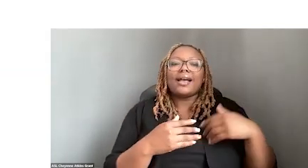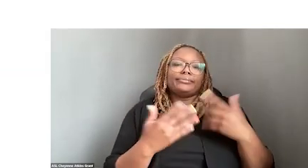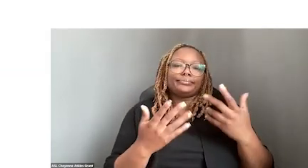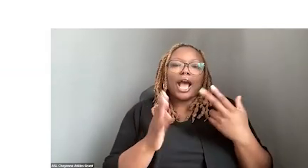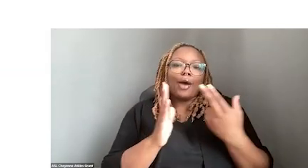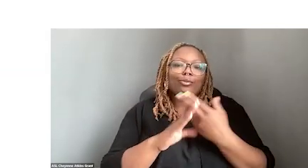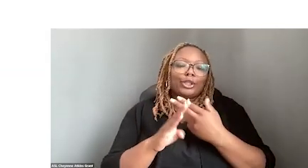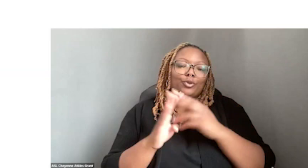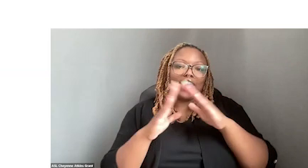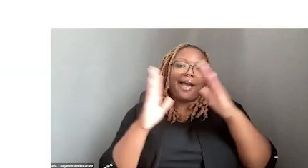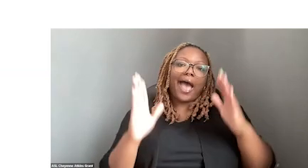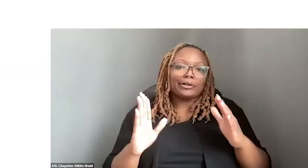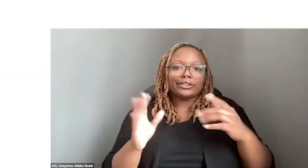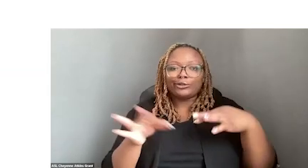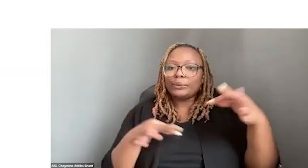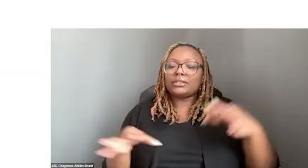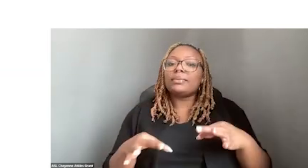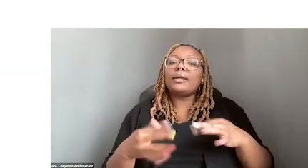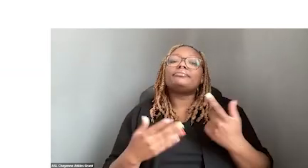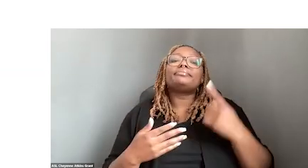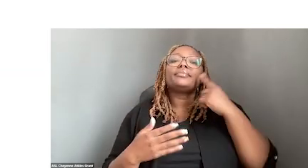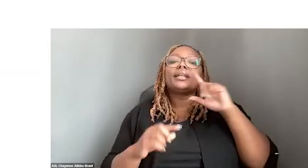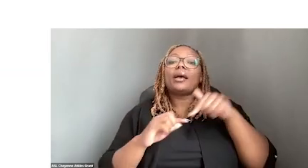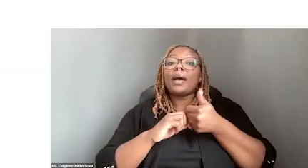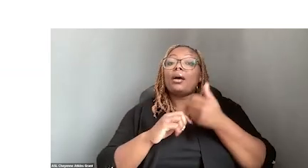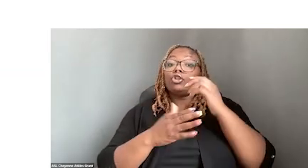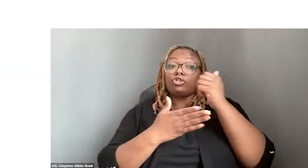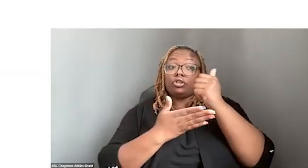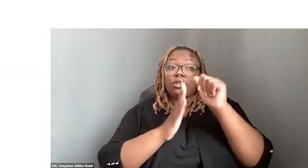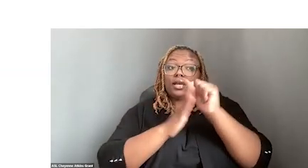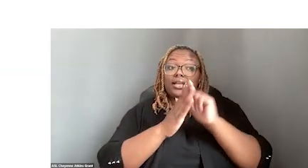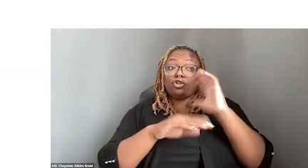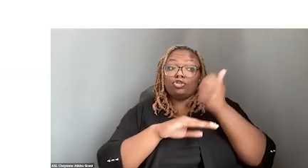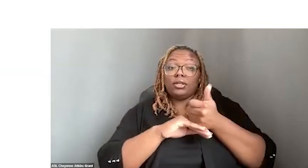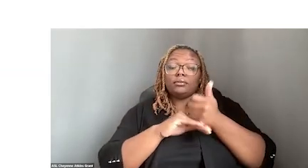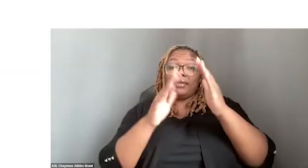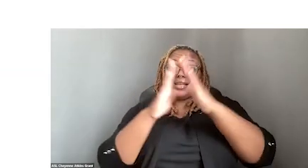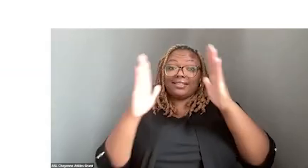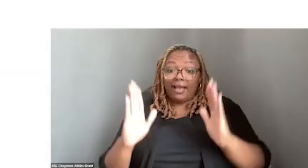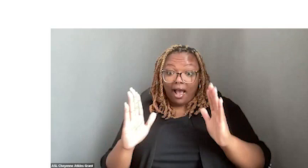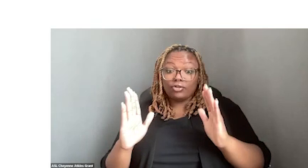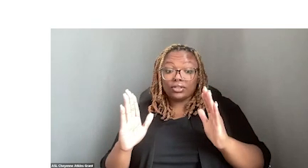You can think of your account that you set up as a house, and each of the rooms is a tool